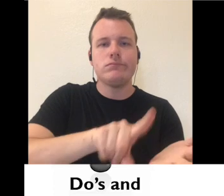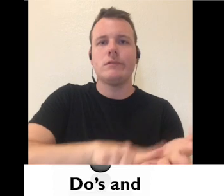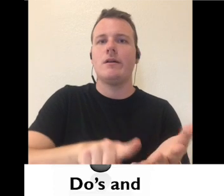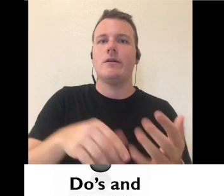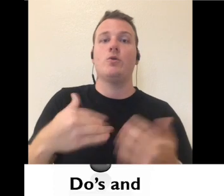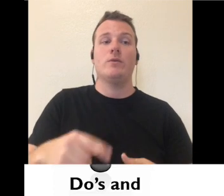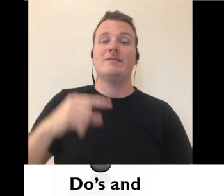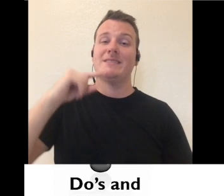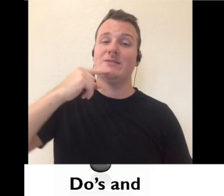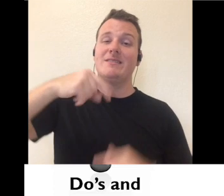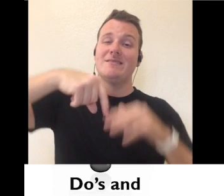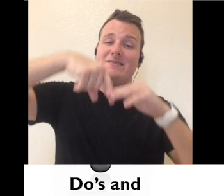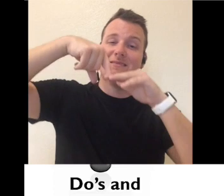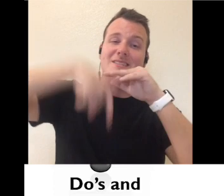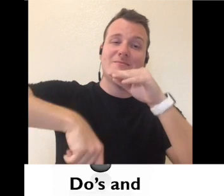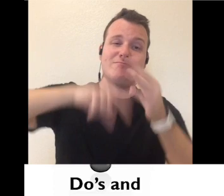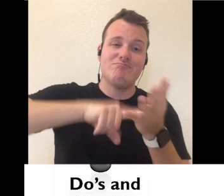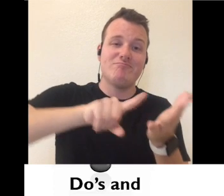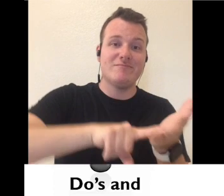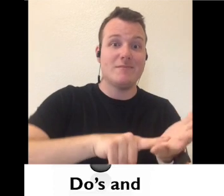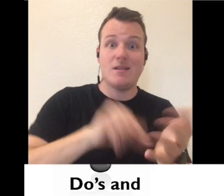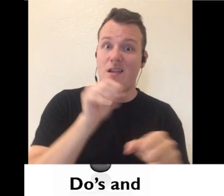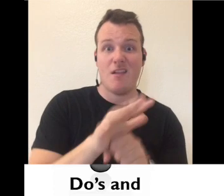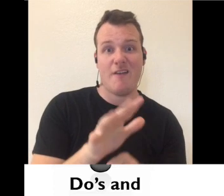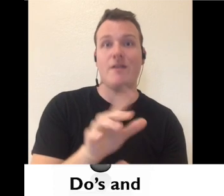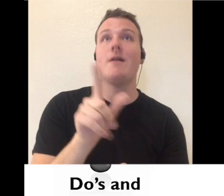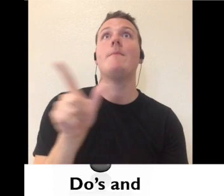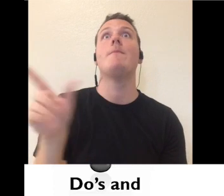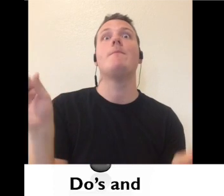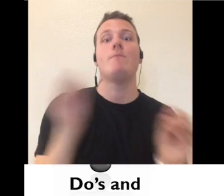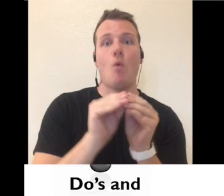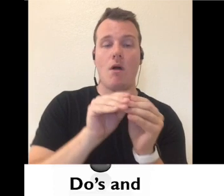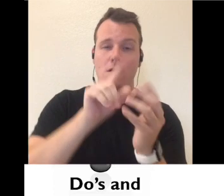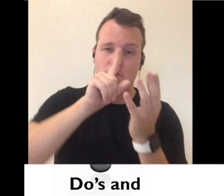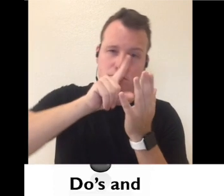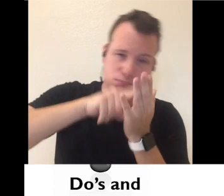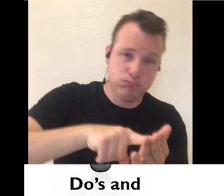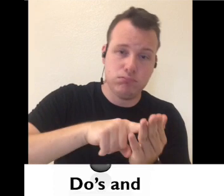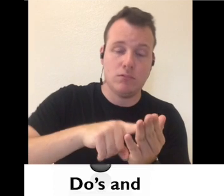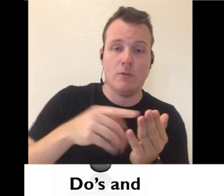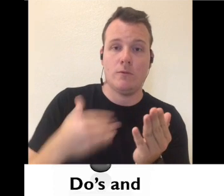exhaustive research sometimes isn't enough. You need even more than that.